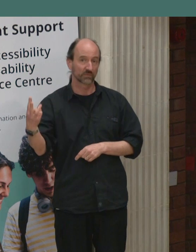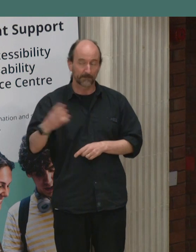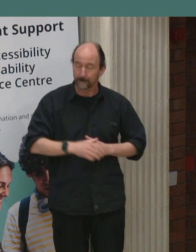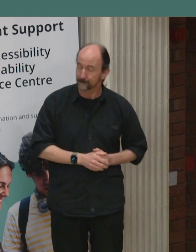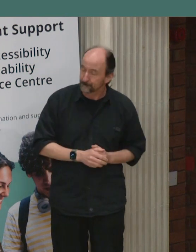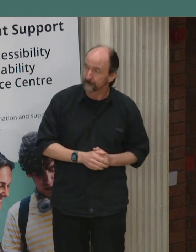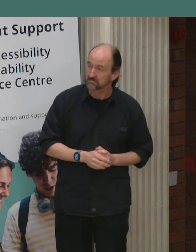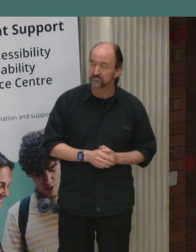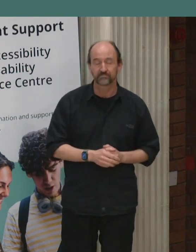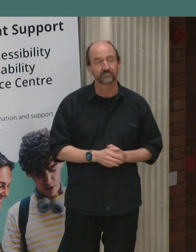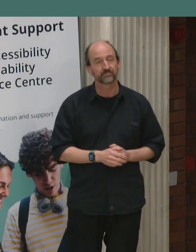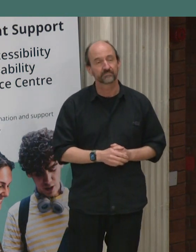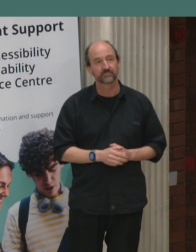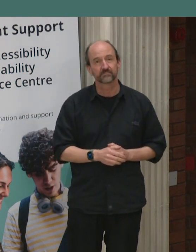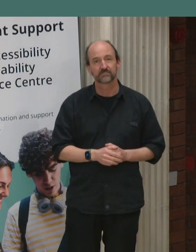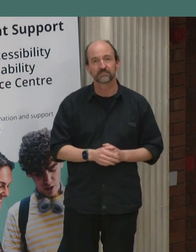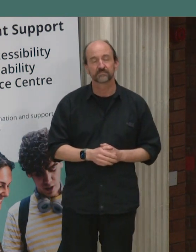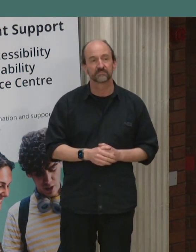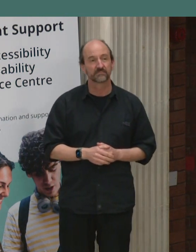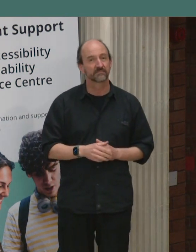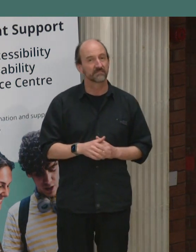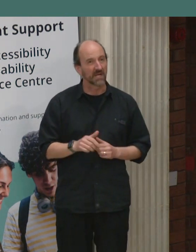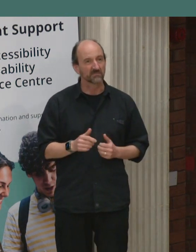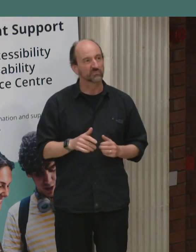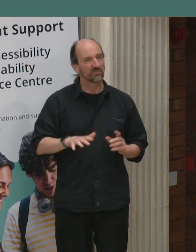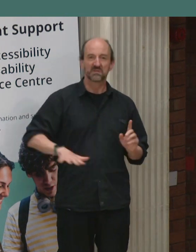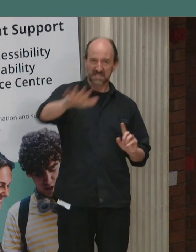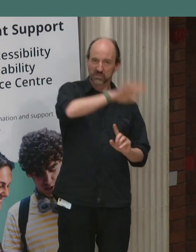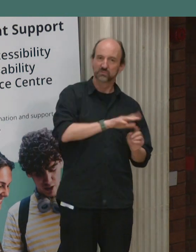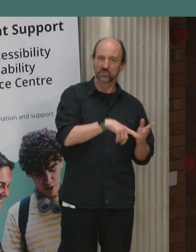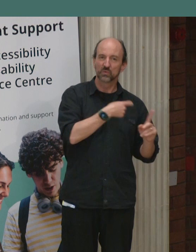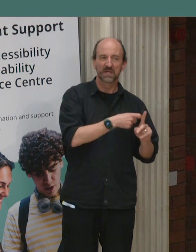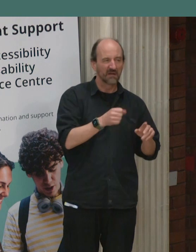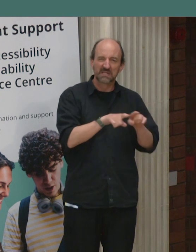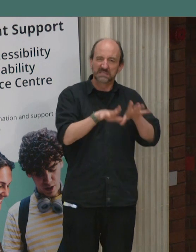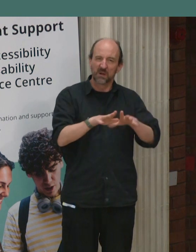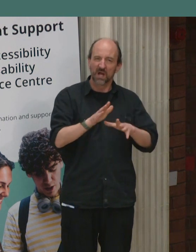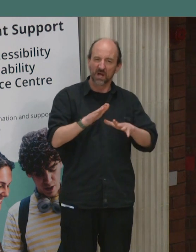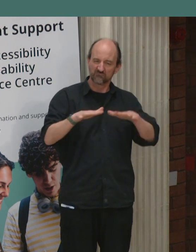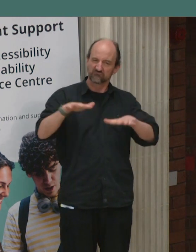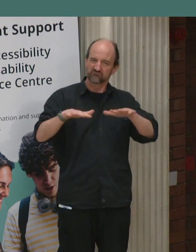And it does reflect similar numbers at the national level, and there's an interesting